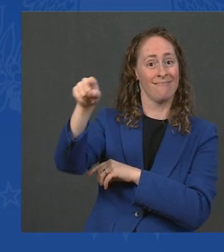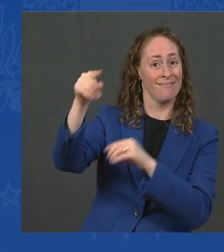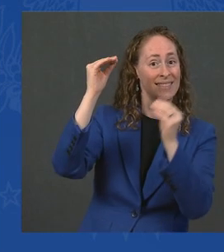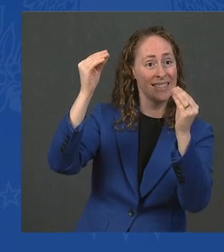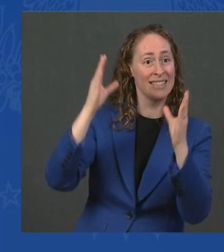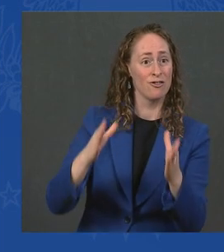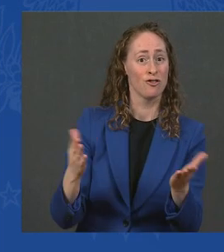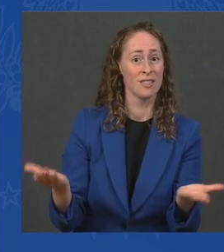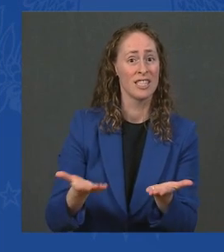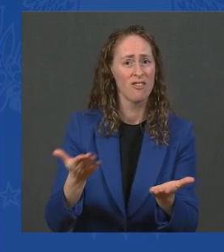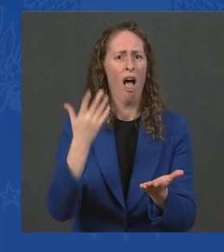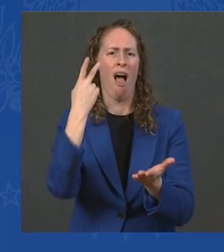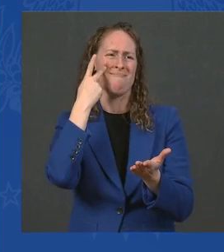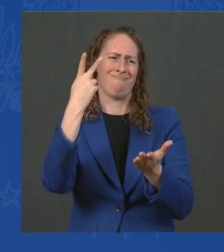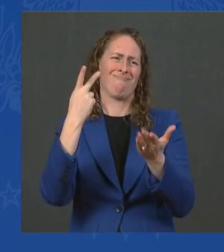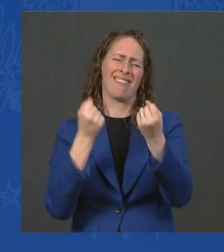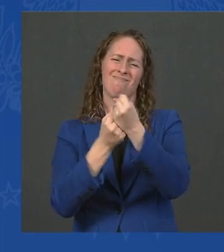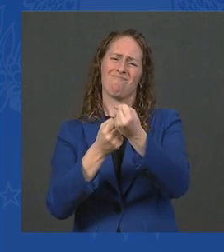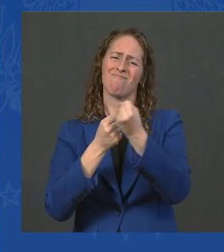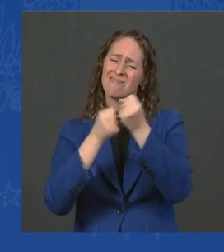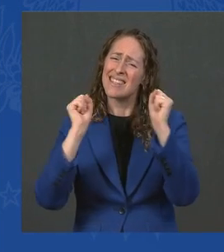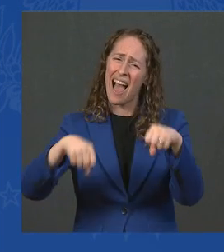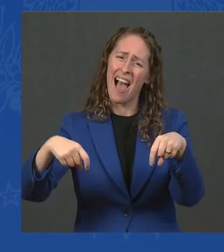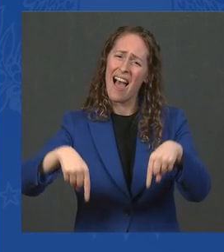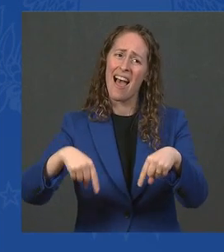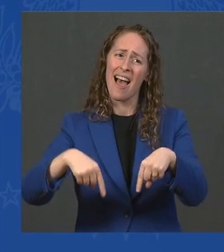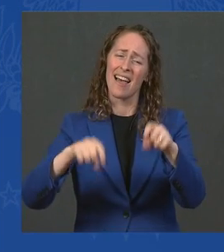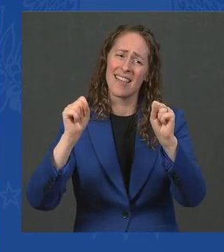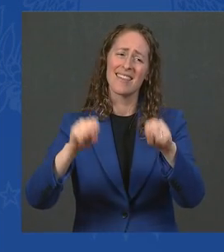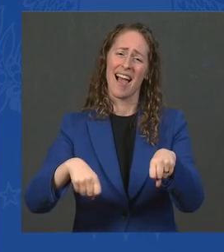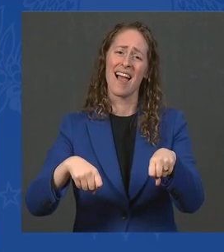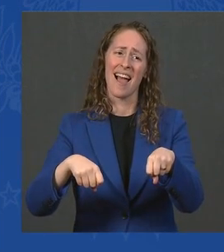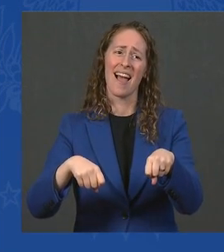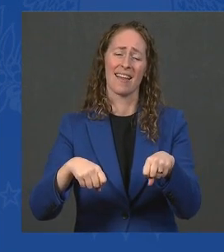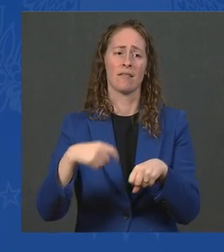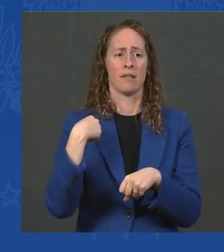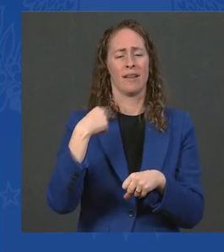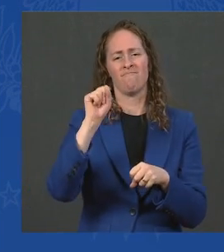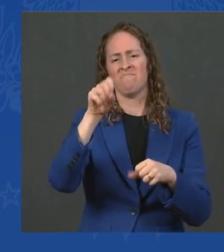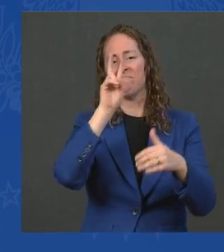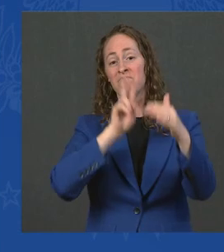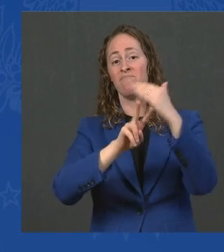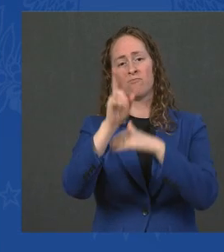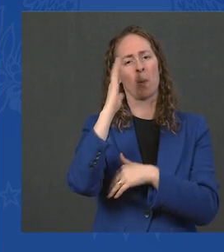We can do this. I think you're going to have a great school year. I can see the enthusiasm and the --